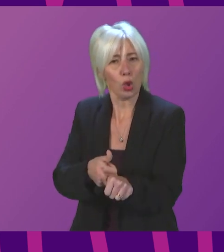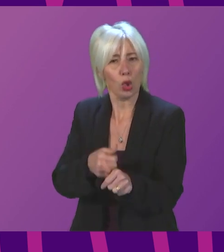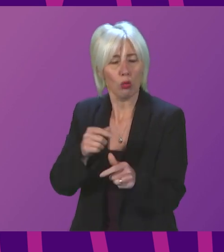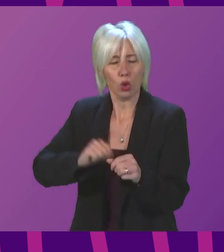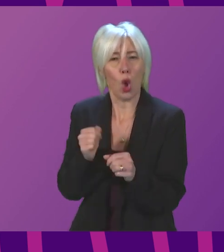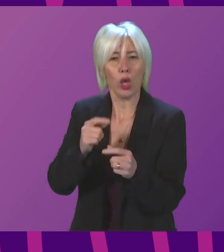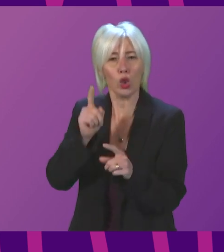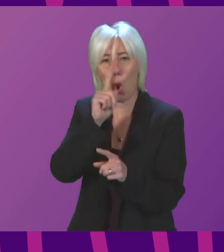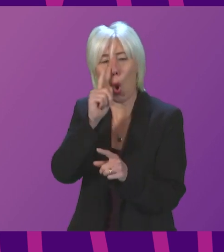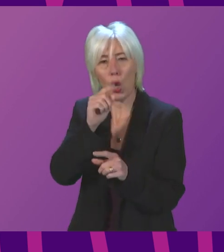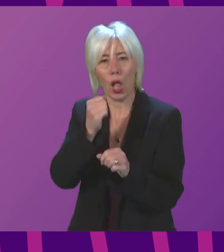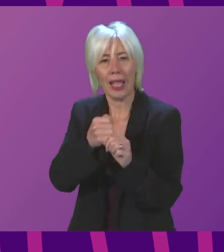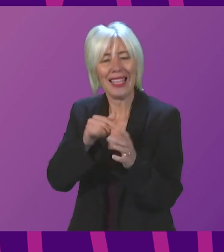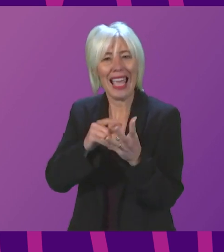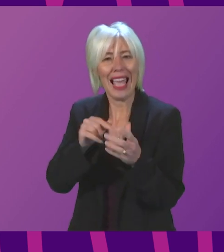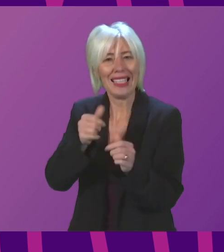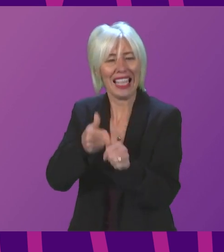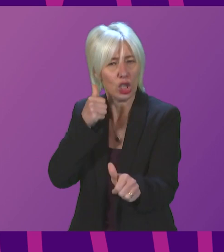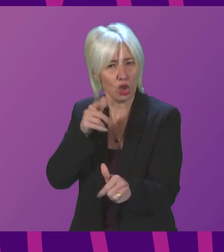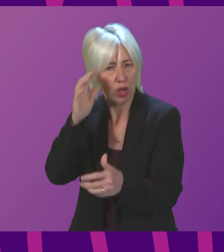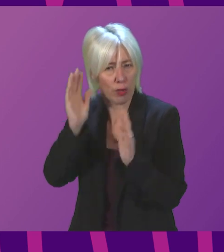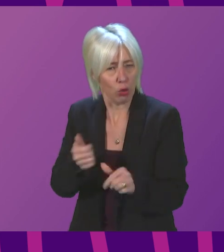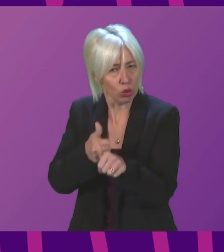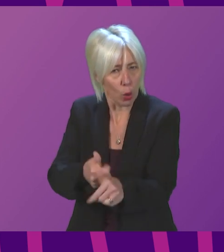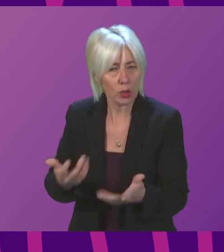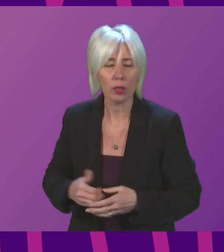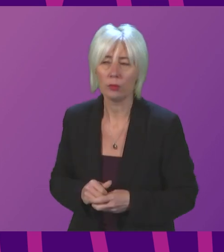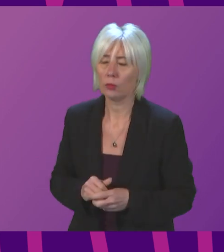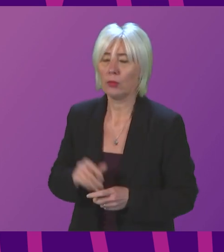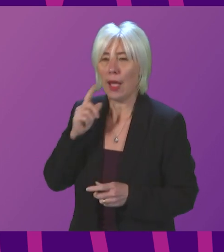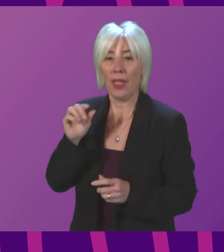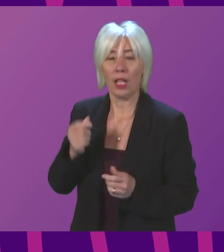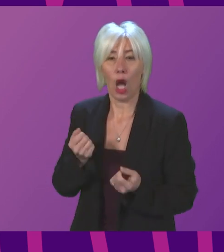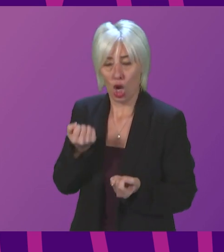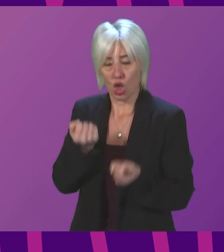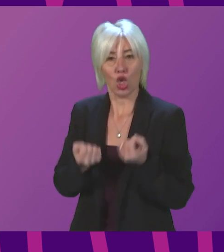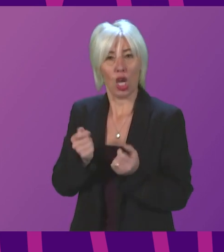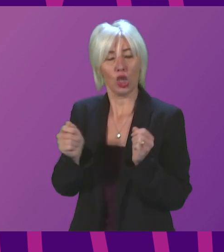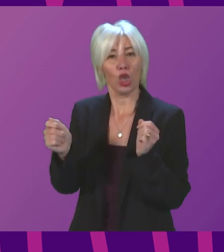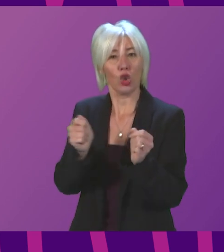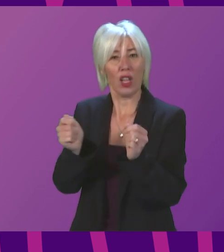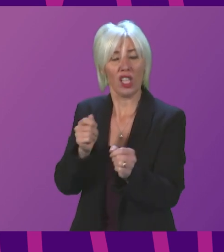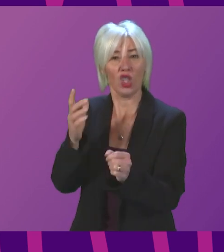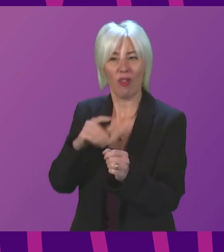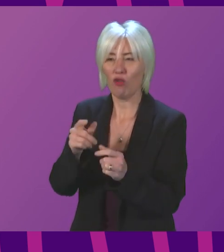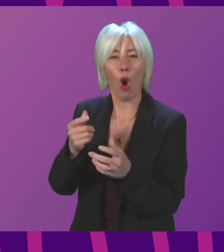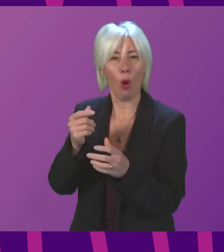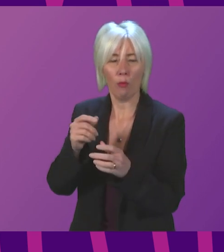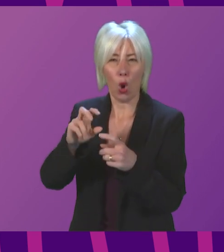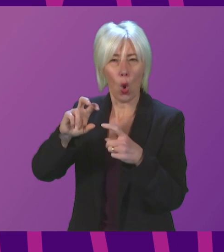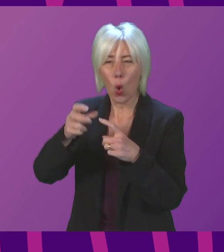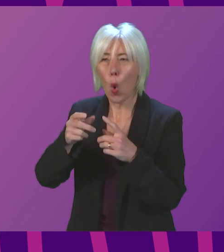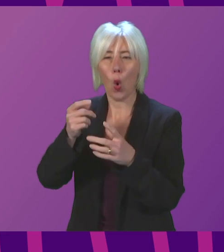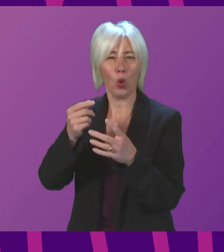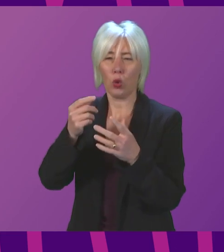I believe that supporting a just transition away from fossil fuels to renewable and low-carbon